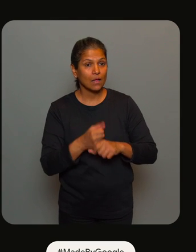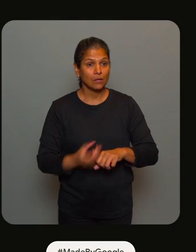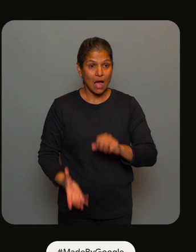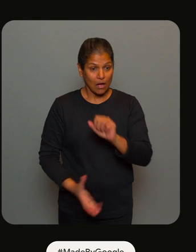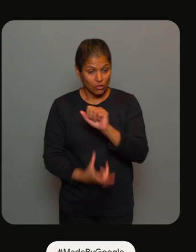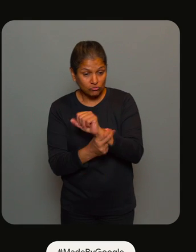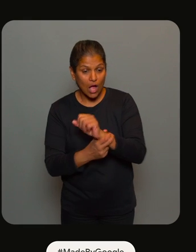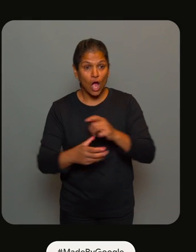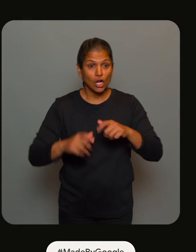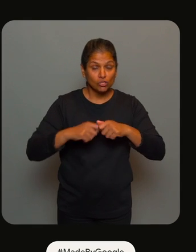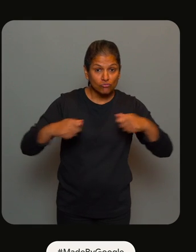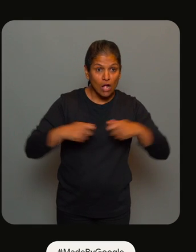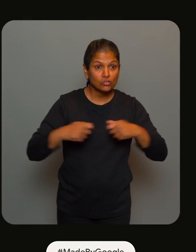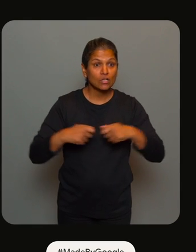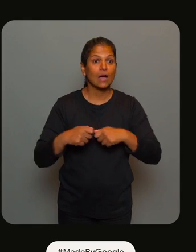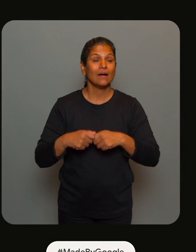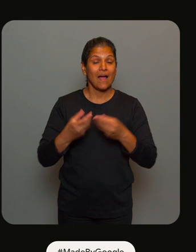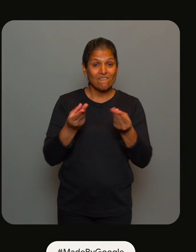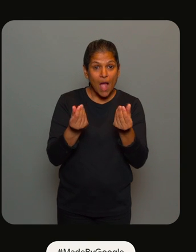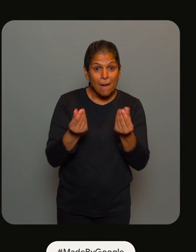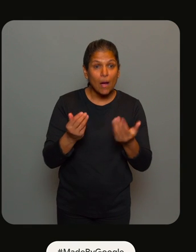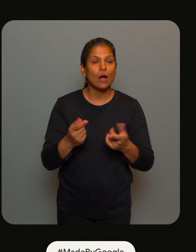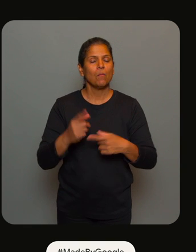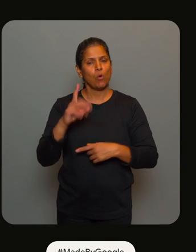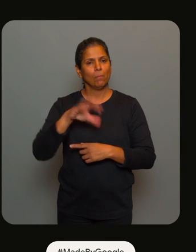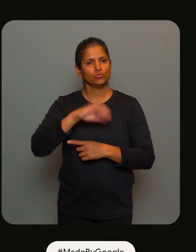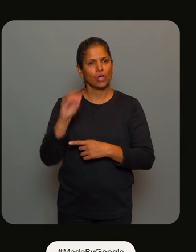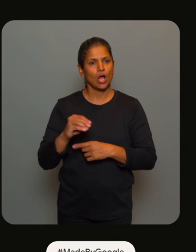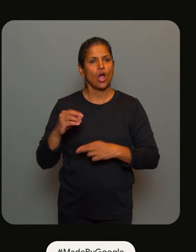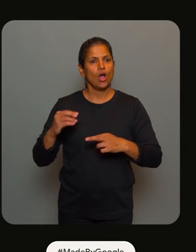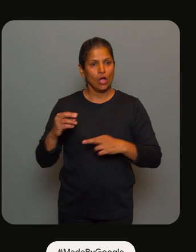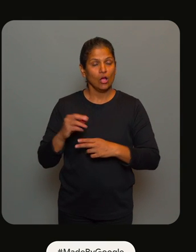yarns that are 100 percent recycled.